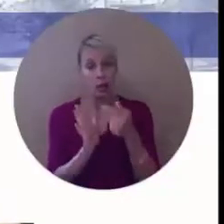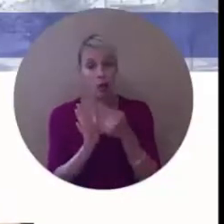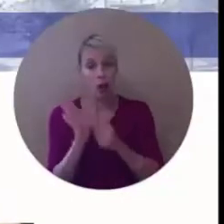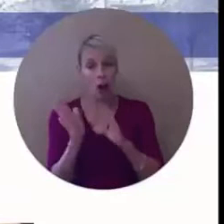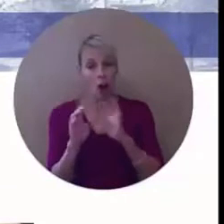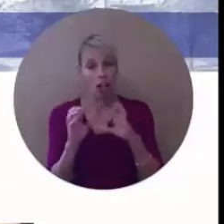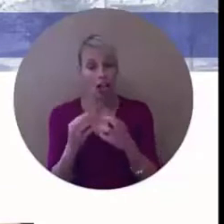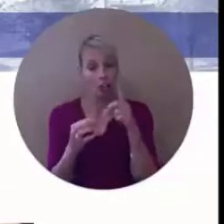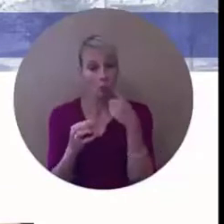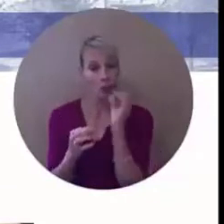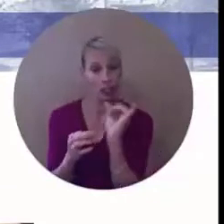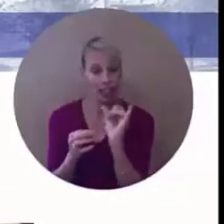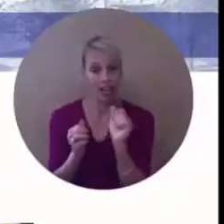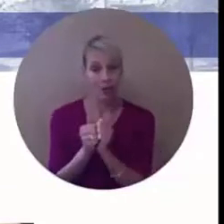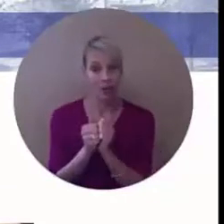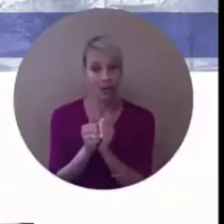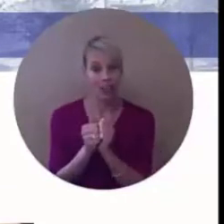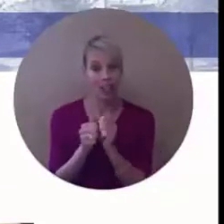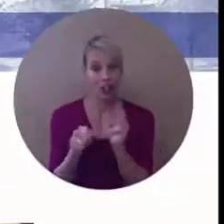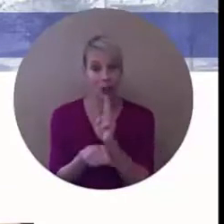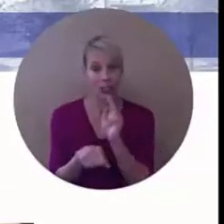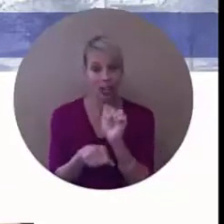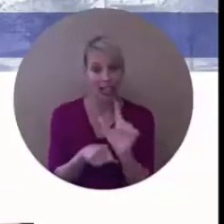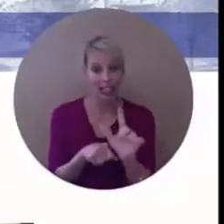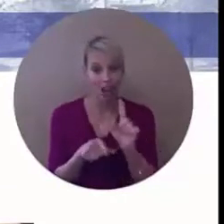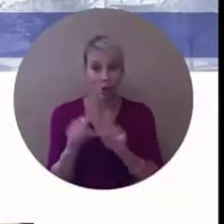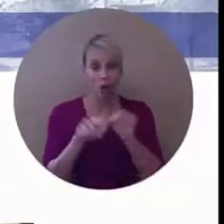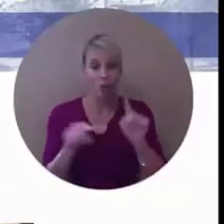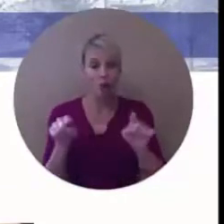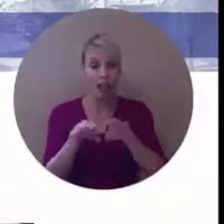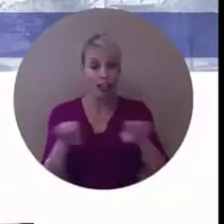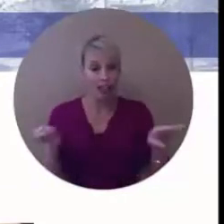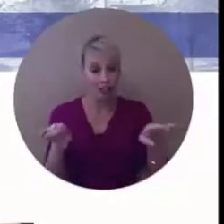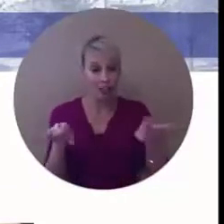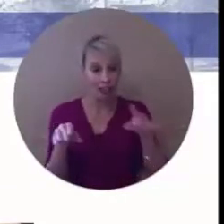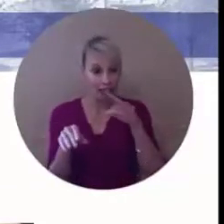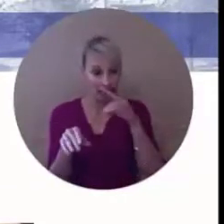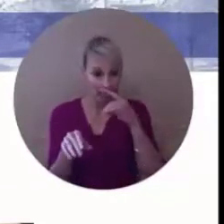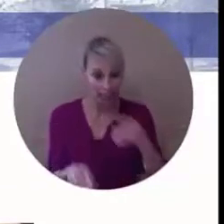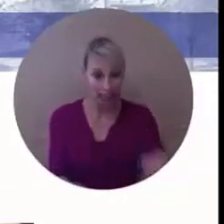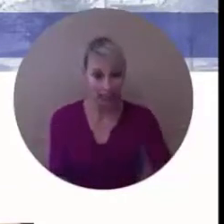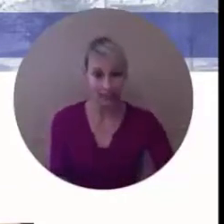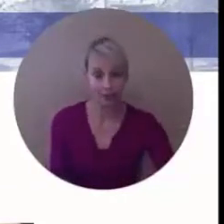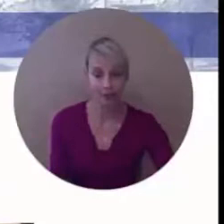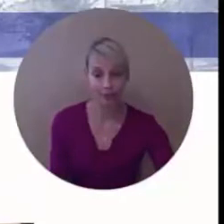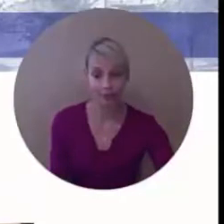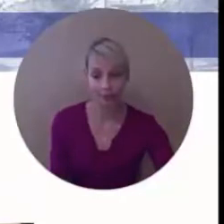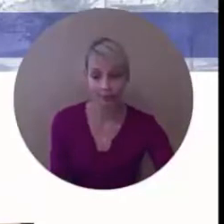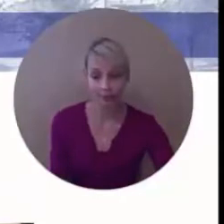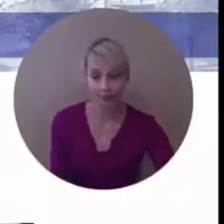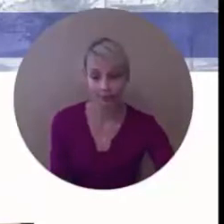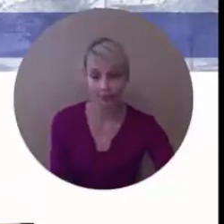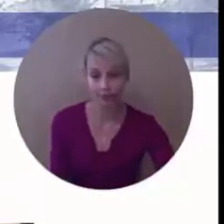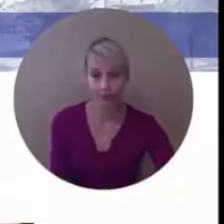Here is an example of what our classroom looks like using ASL with those multilevel learners.